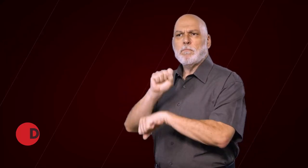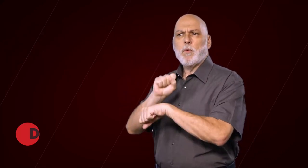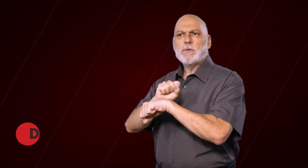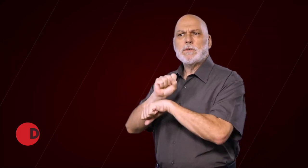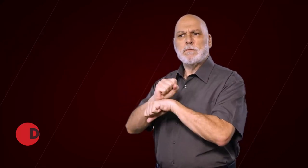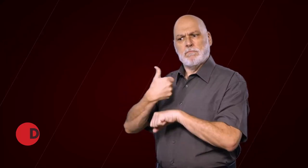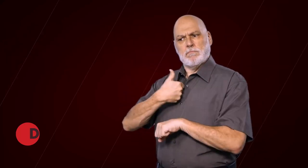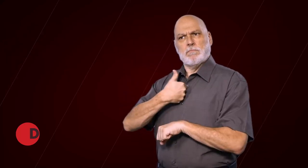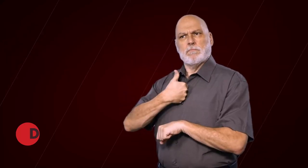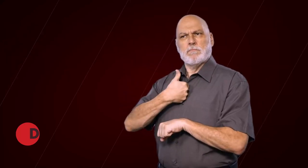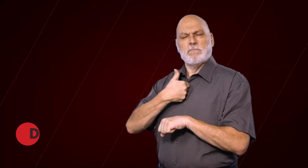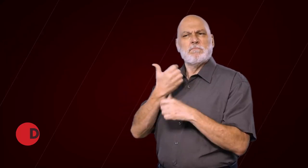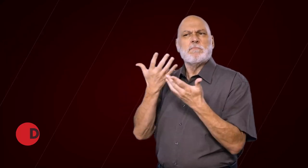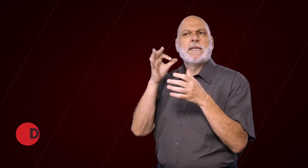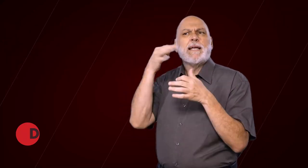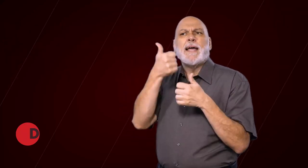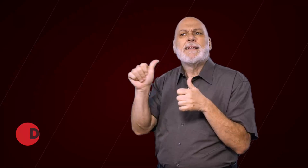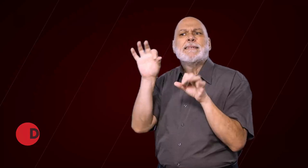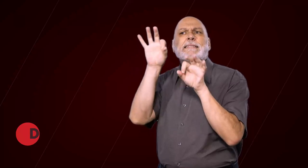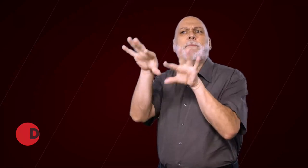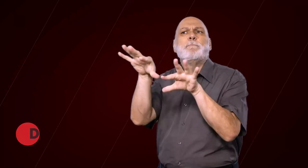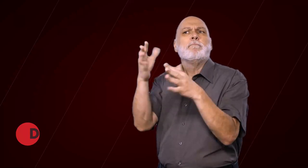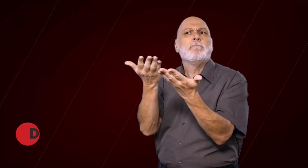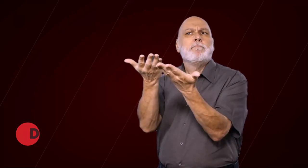become self-employed?